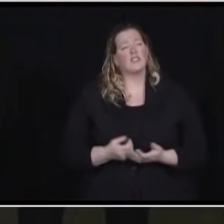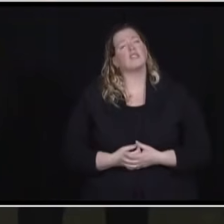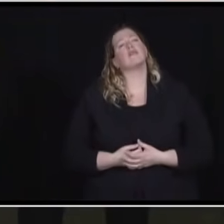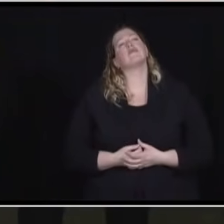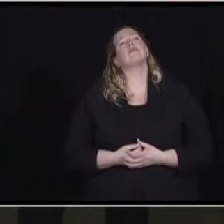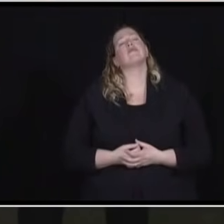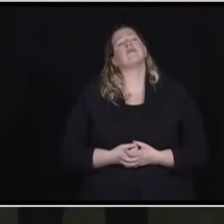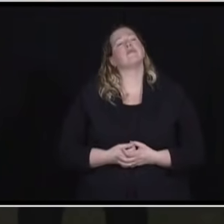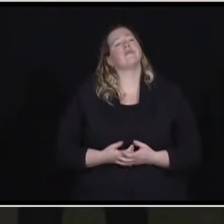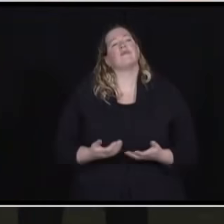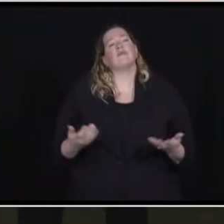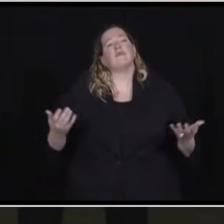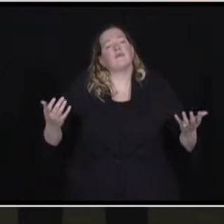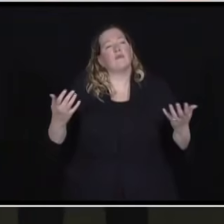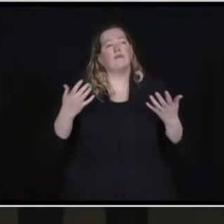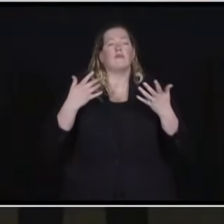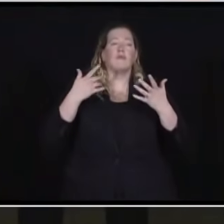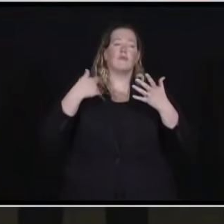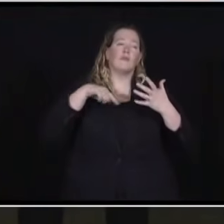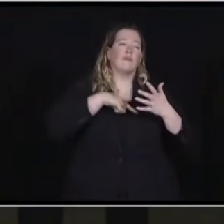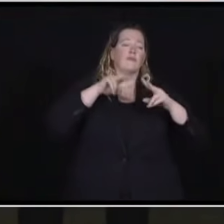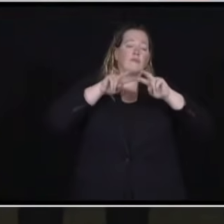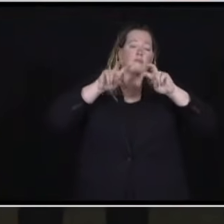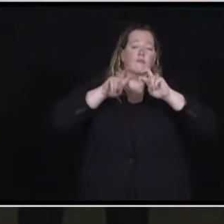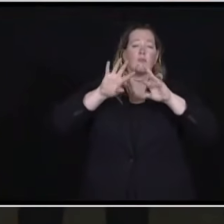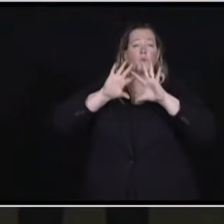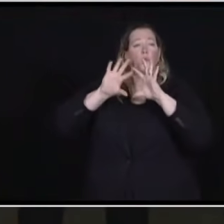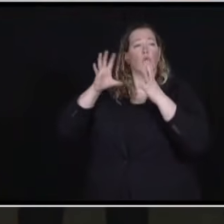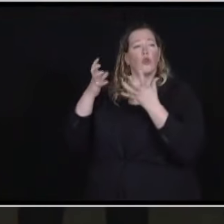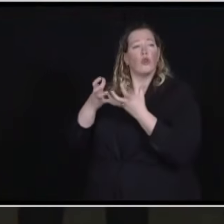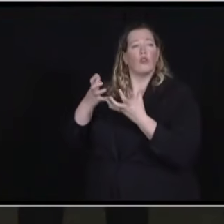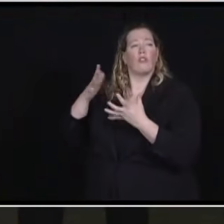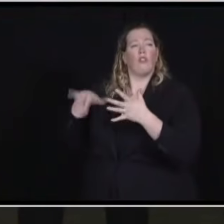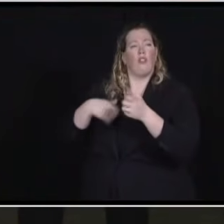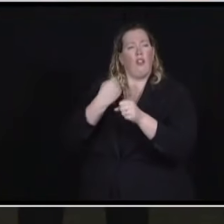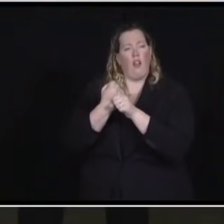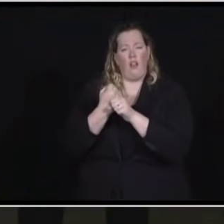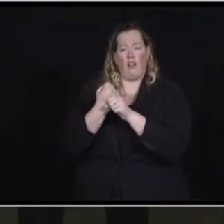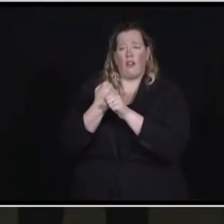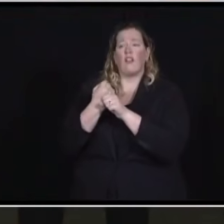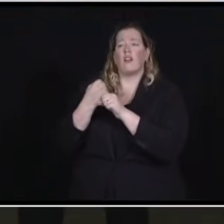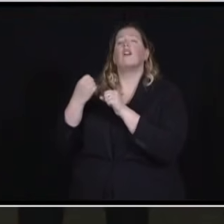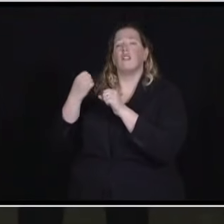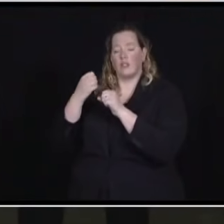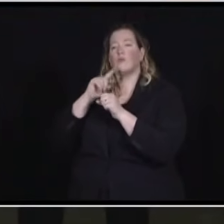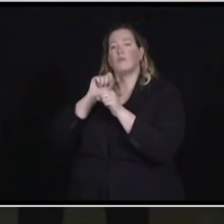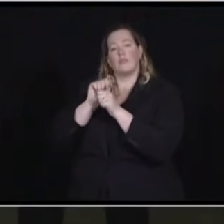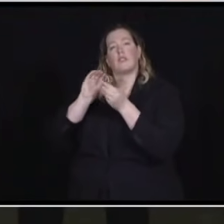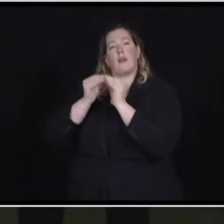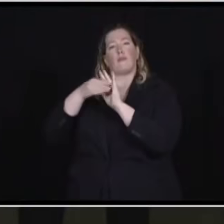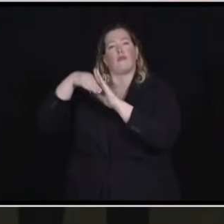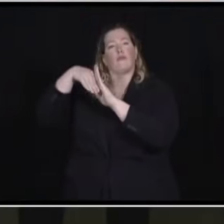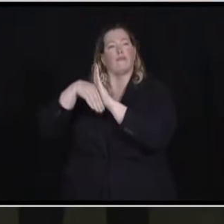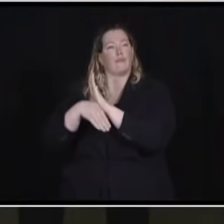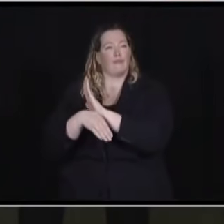independent member of the provisional-- protesting against these measures, is anything going to work? We are confident, anywhere around the